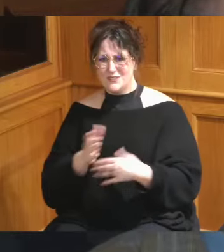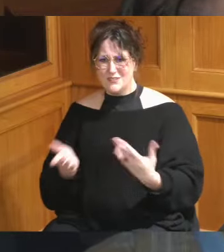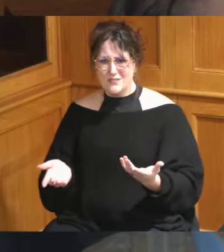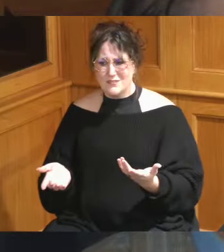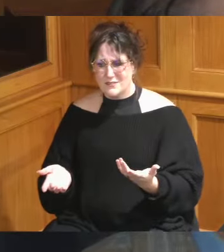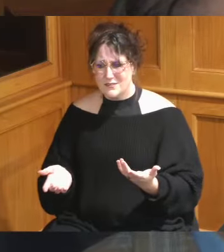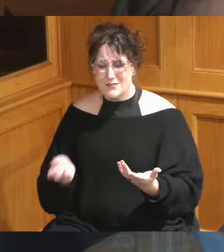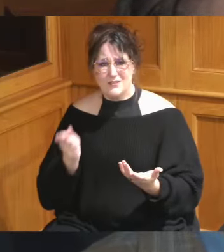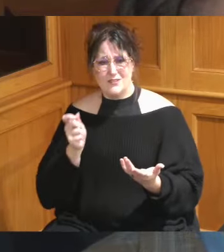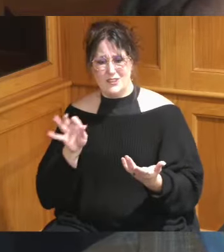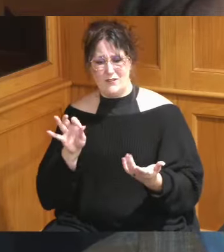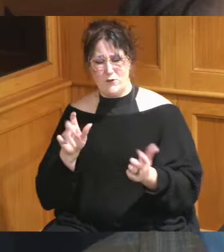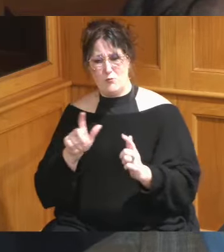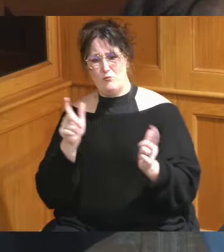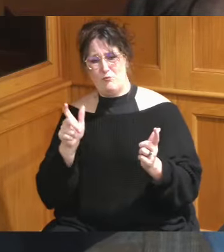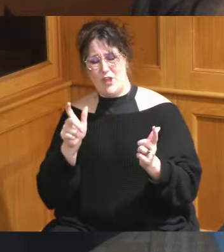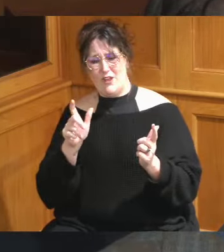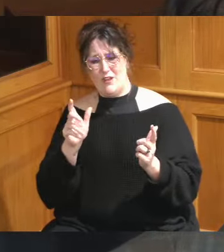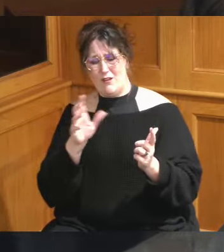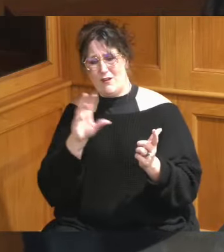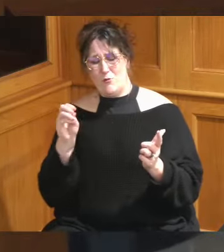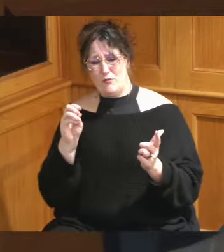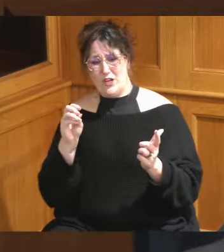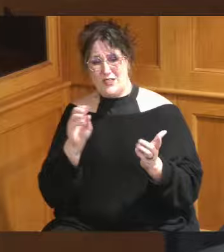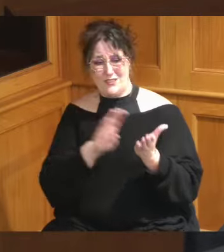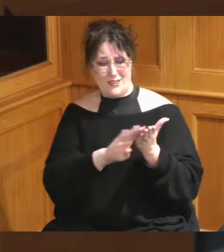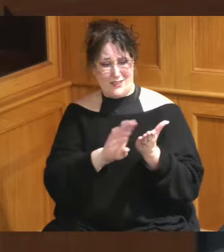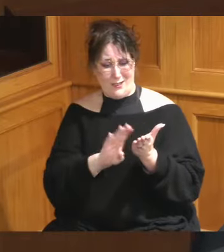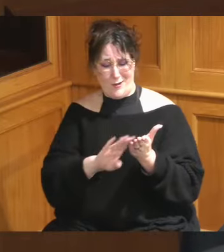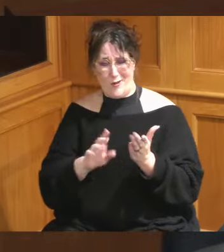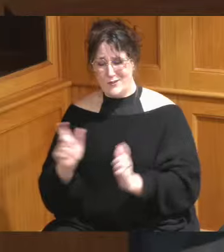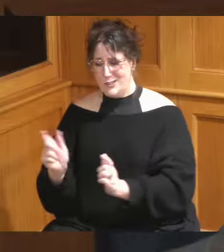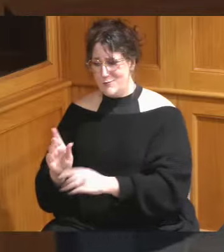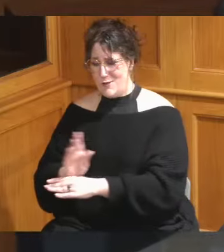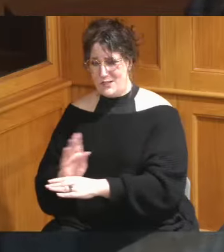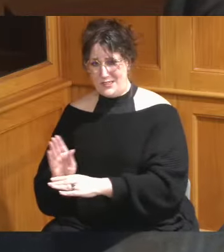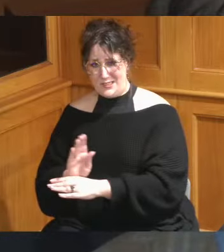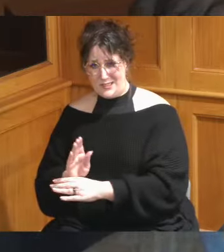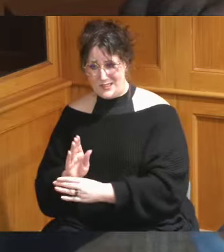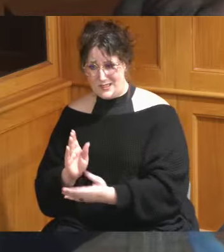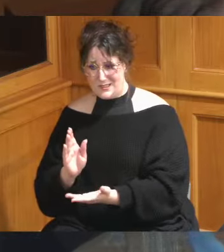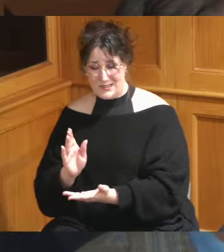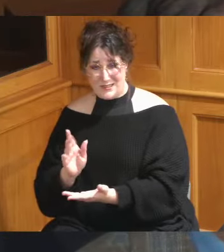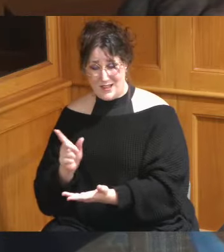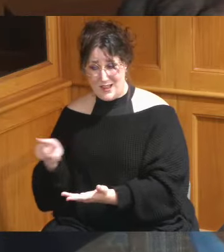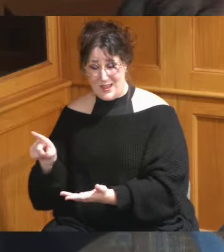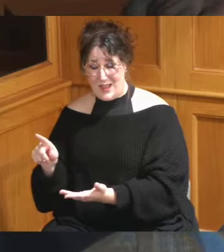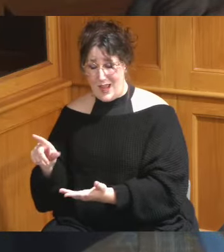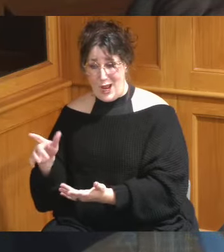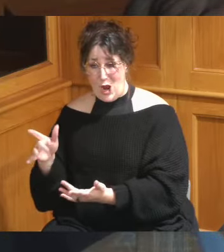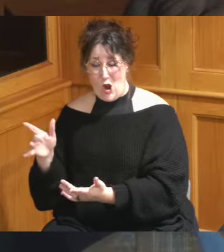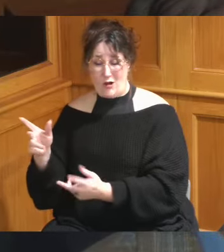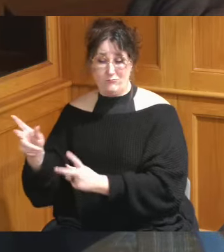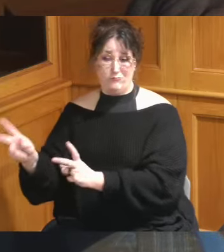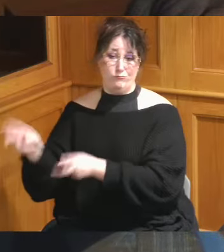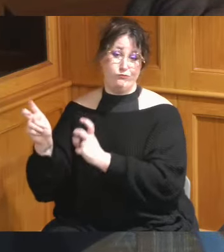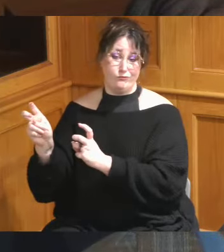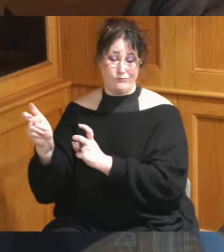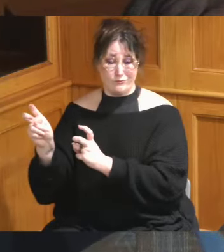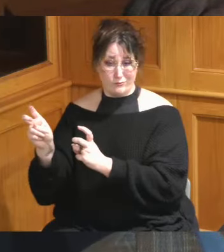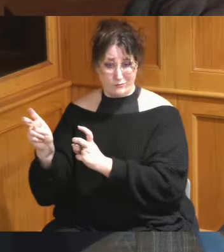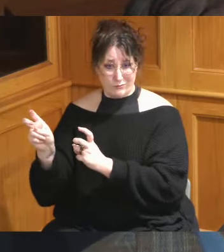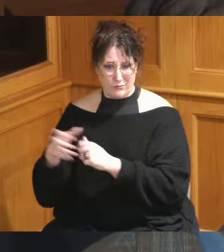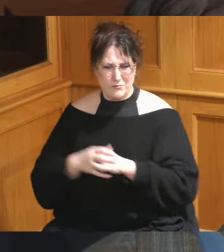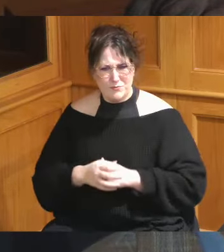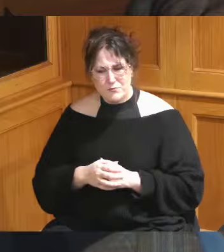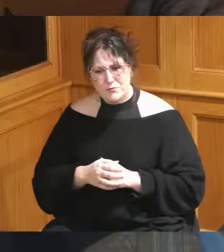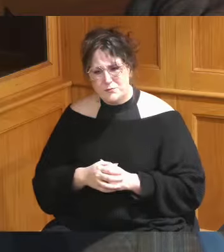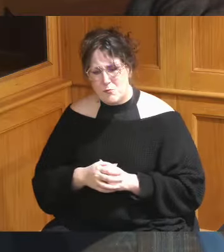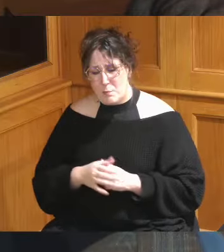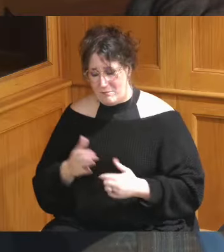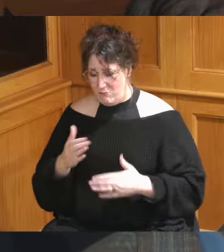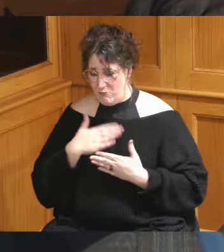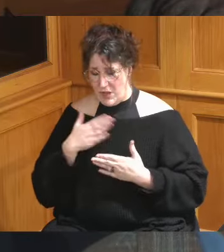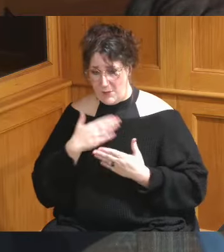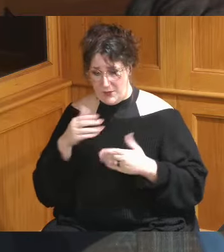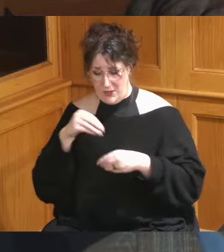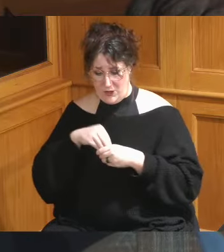if big companies are laying off, small businesses got pneumonia. So, I'm happy that in here we keep